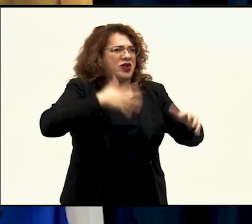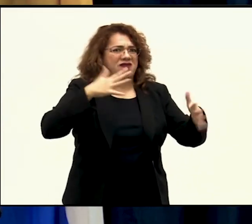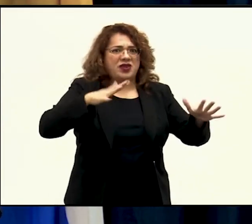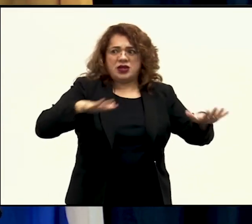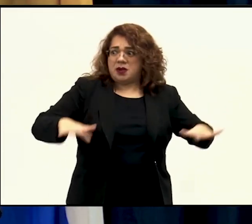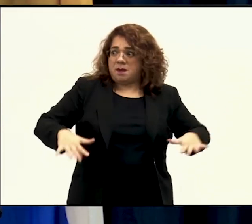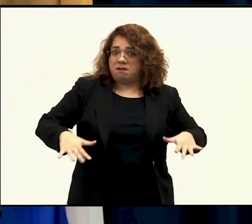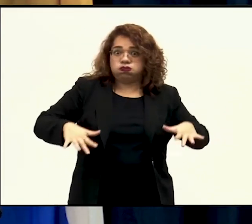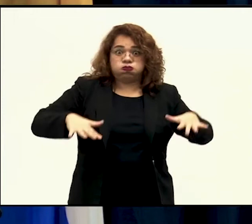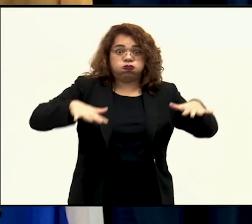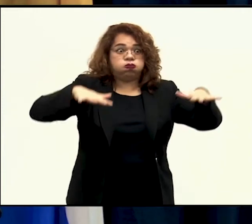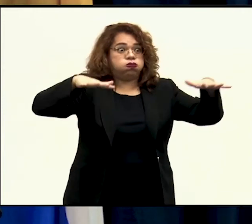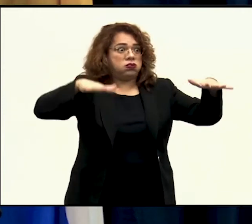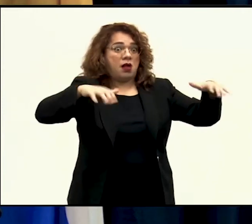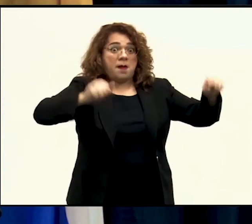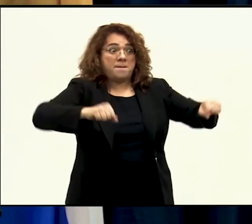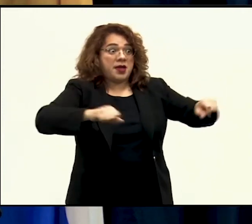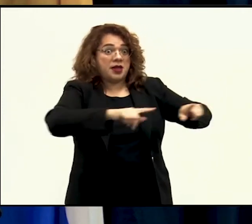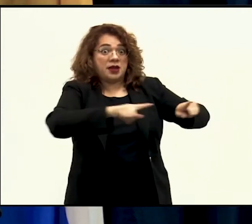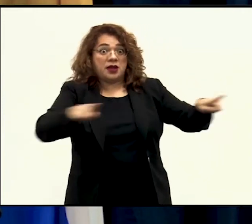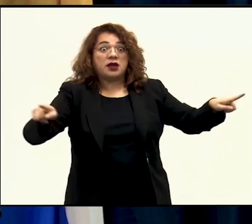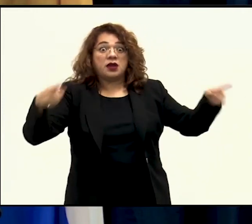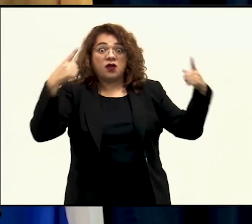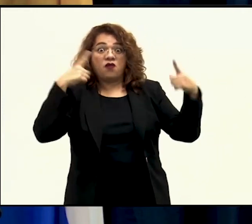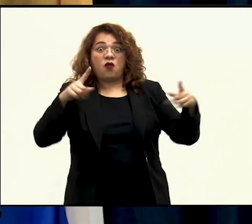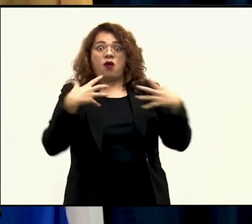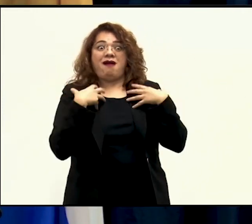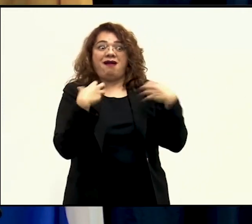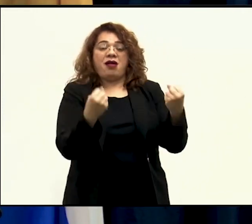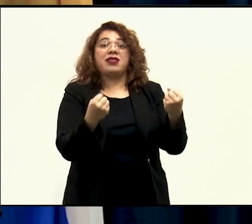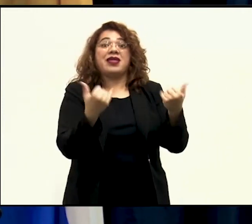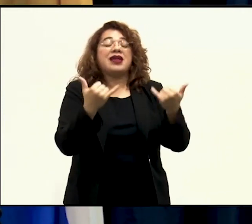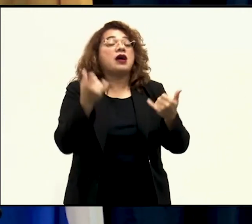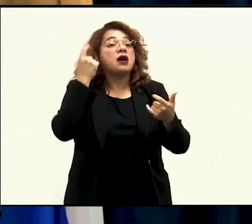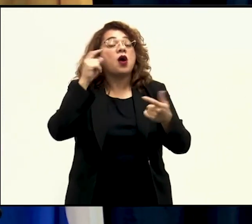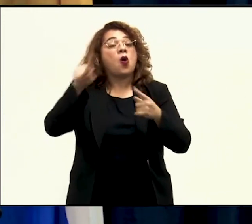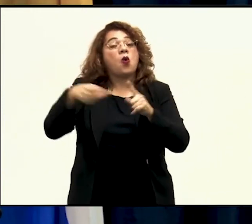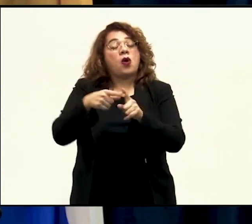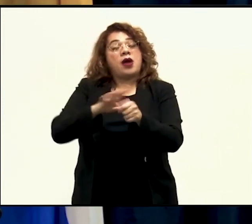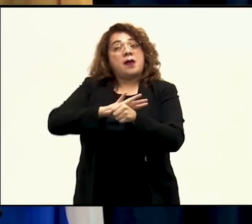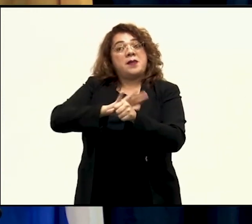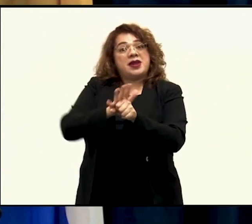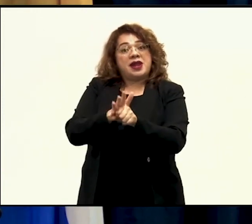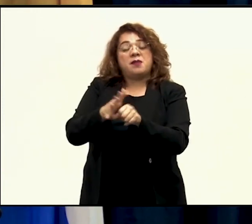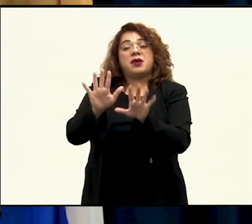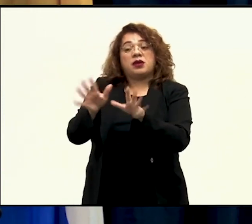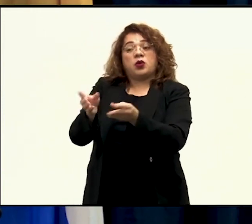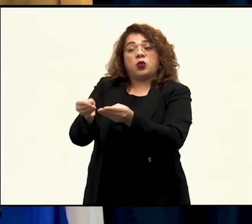We think that when this pandemic is behind us, we'll have added an additional approximately